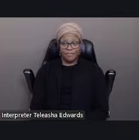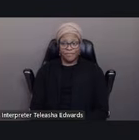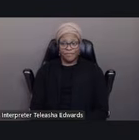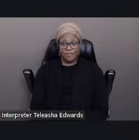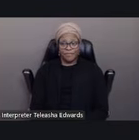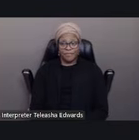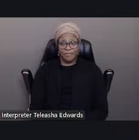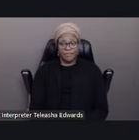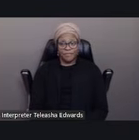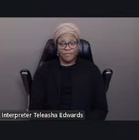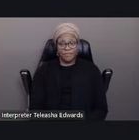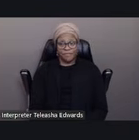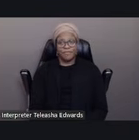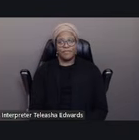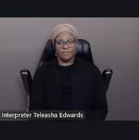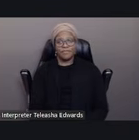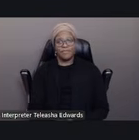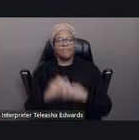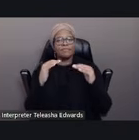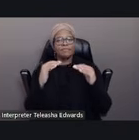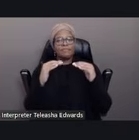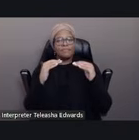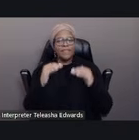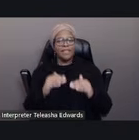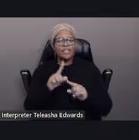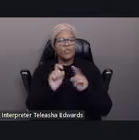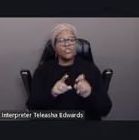All right, next question. Will each hub be assessed with